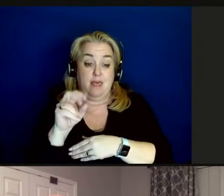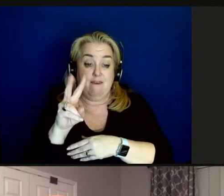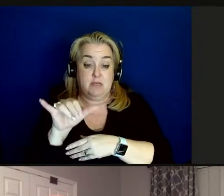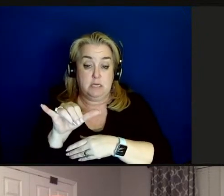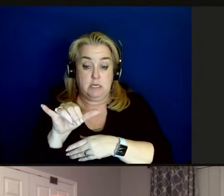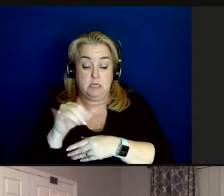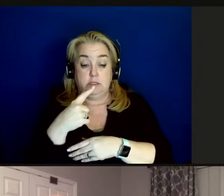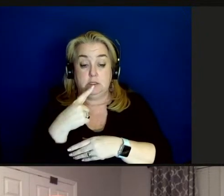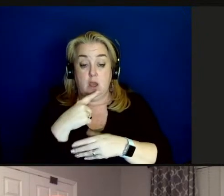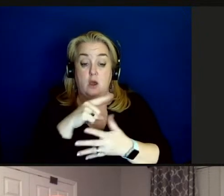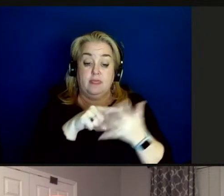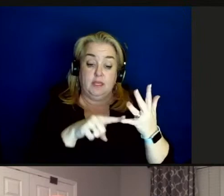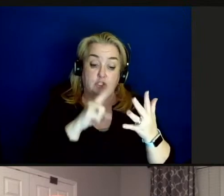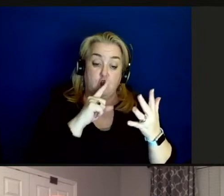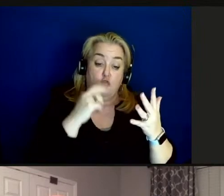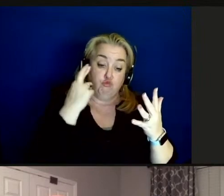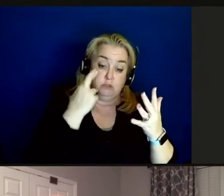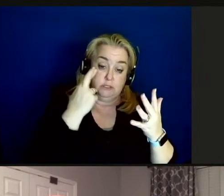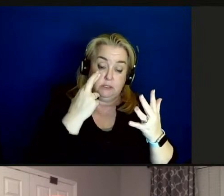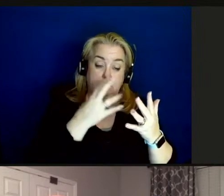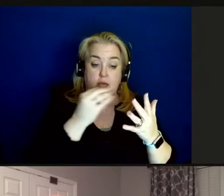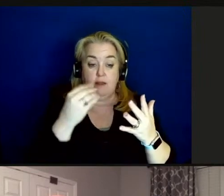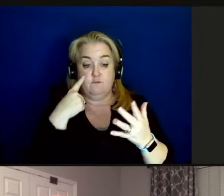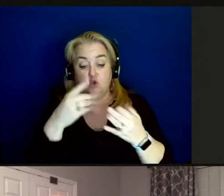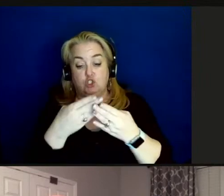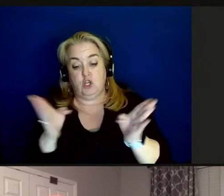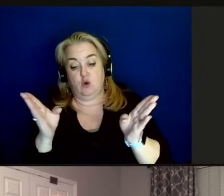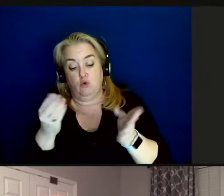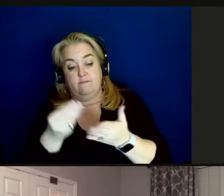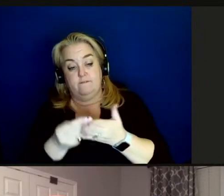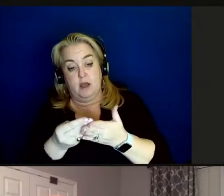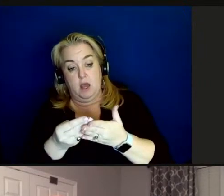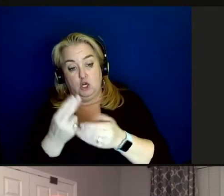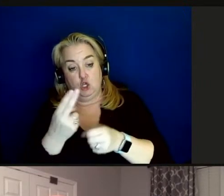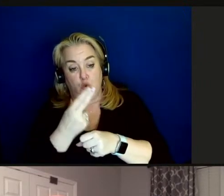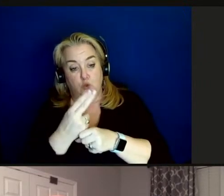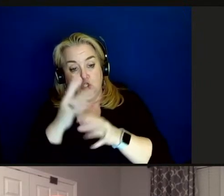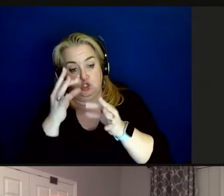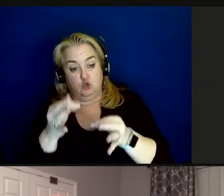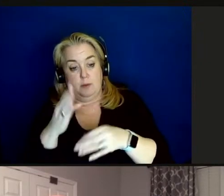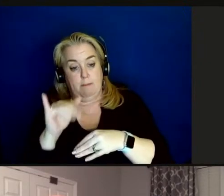WE CAN ADDRESS ANYTHING THAT WE NEED TO ADDRESS.